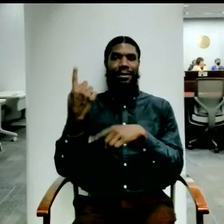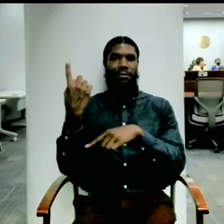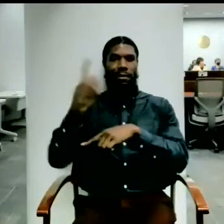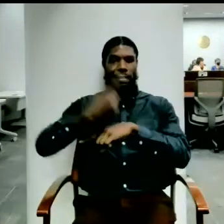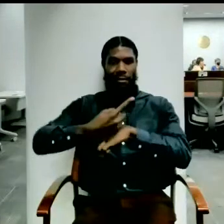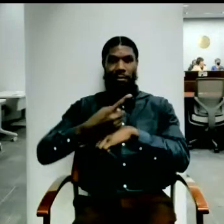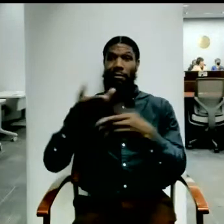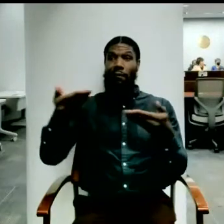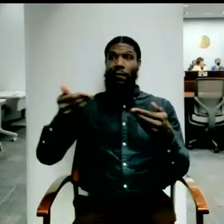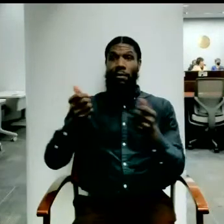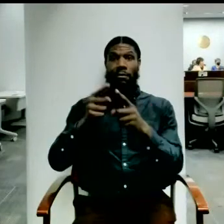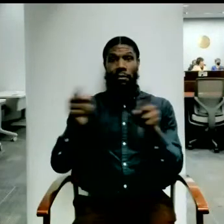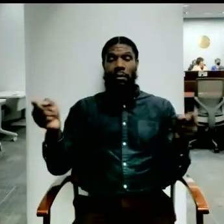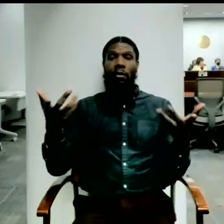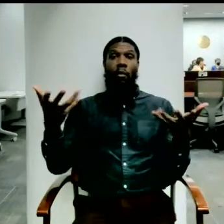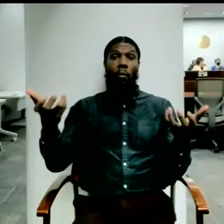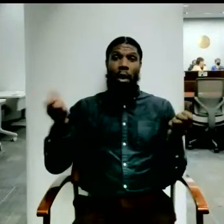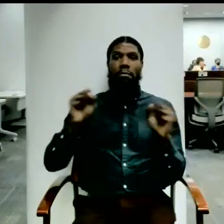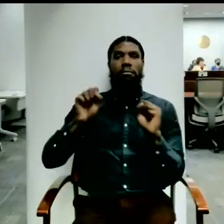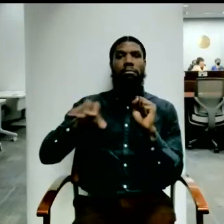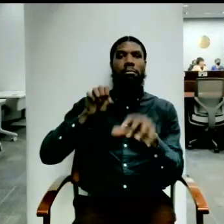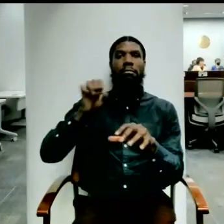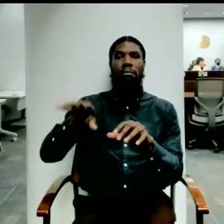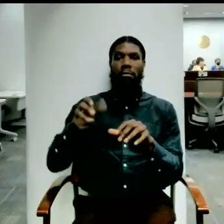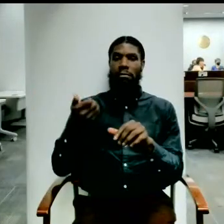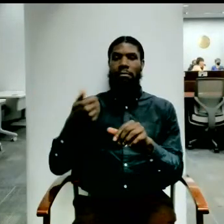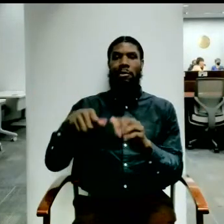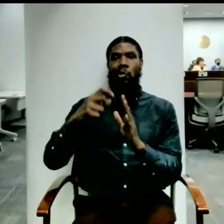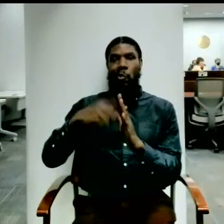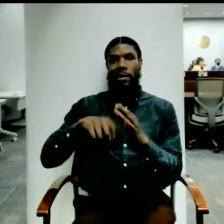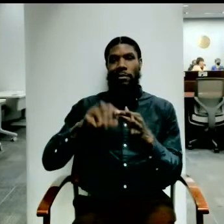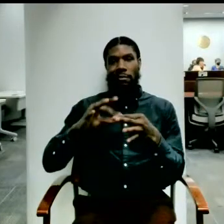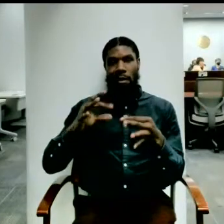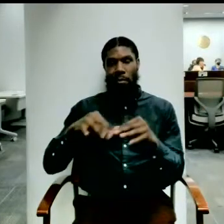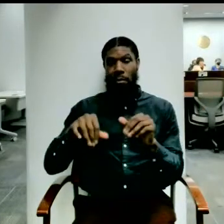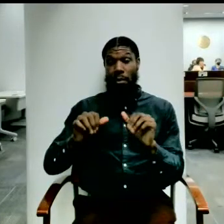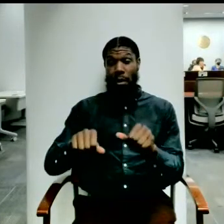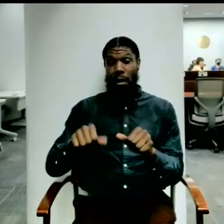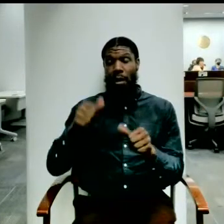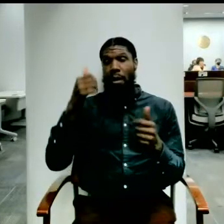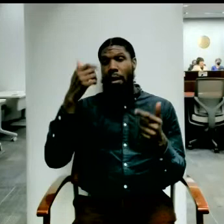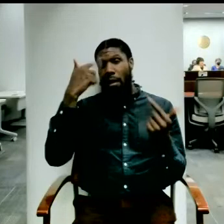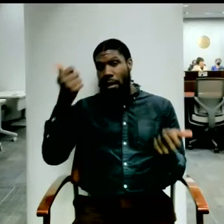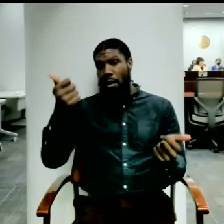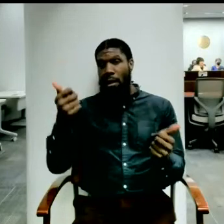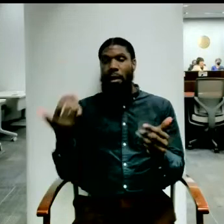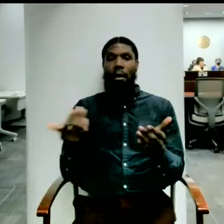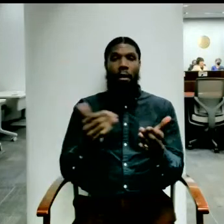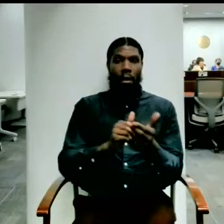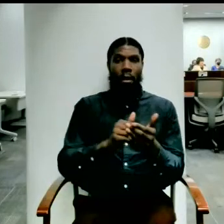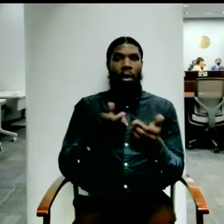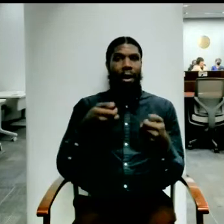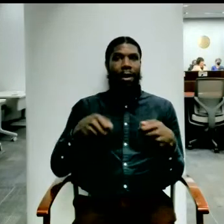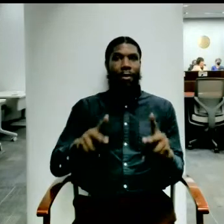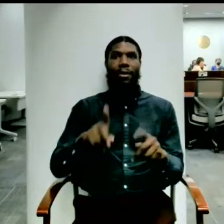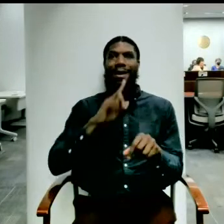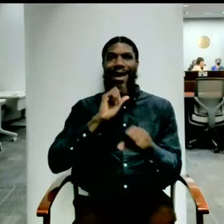all interested parties to submit um written comments and again you'll get another bite of the apple when the actual document comes out.